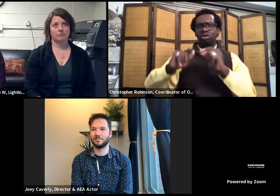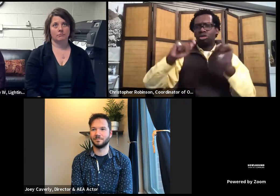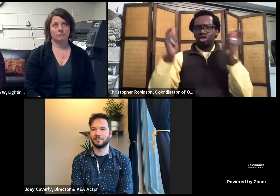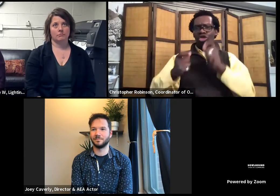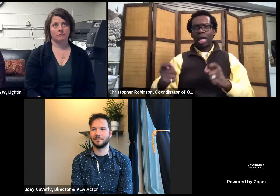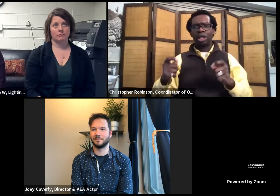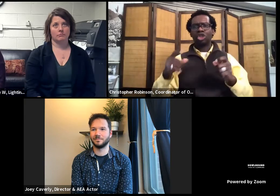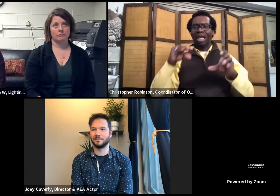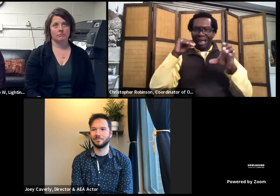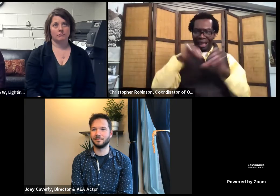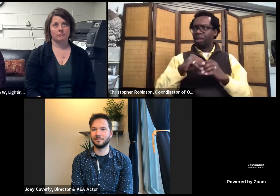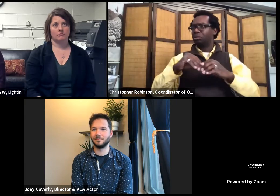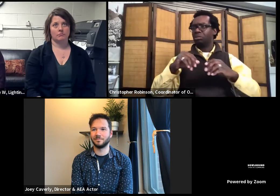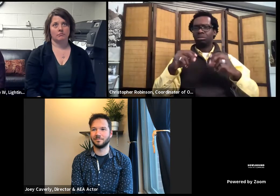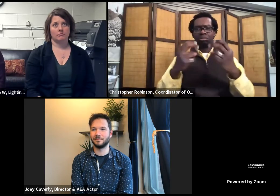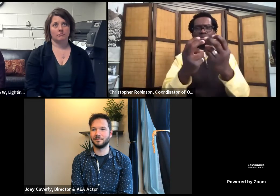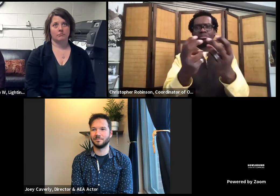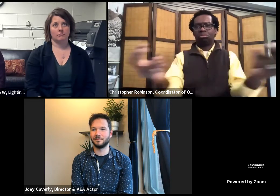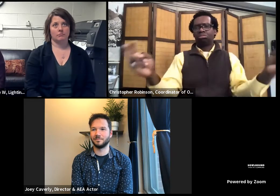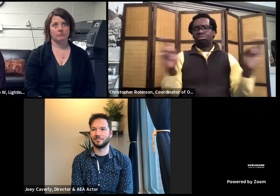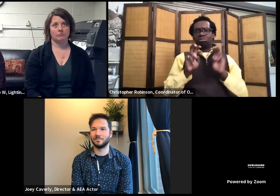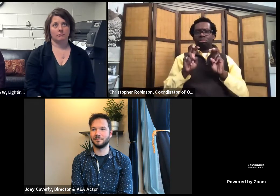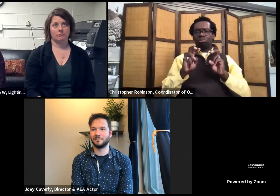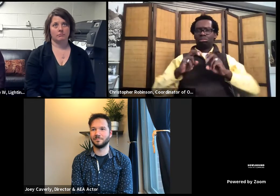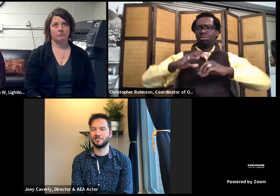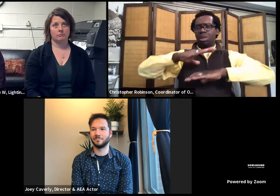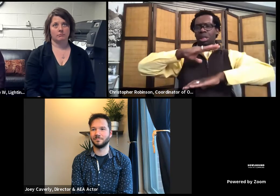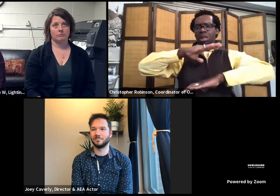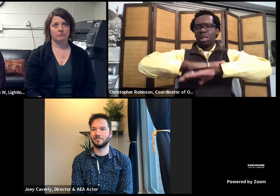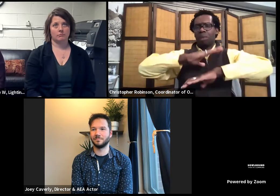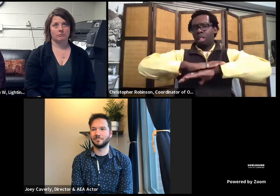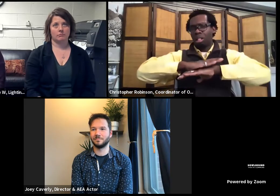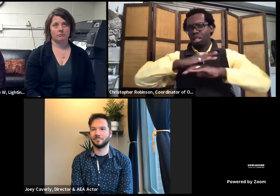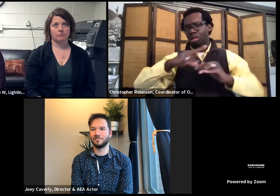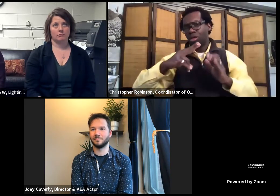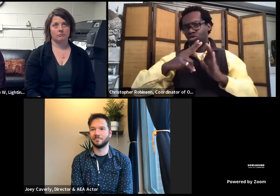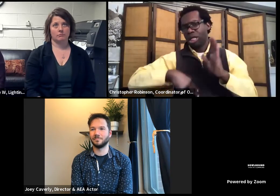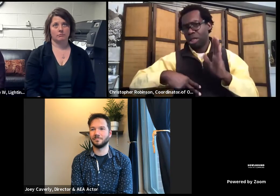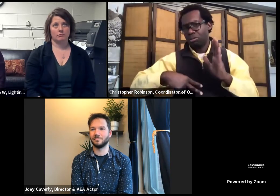of the line replacement and the changes that are being made while we're doing these table reads?